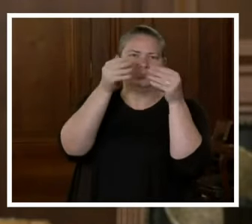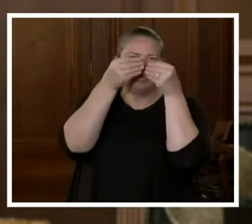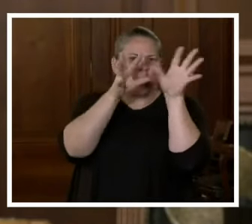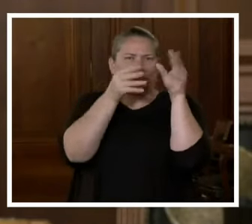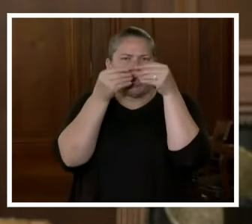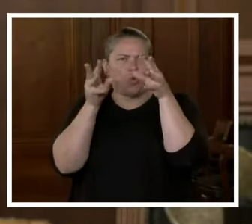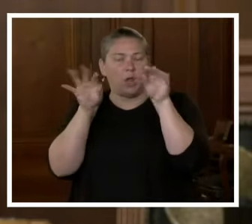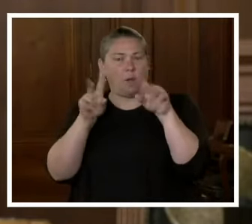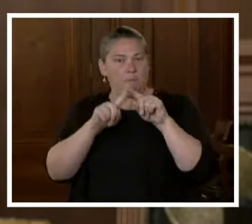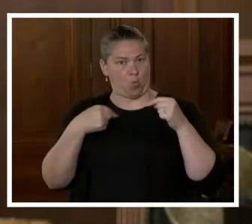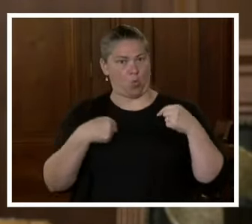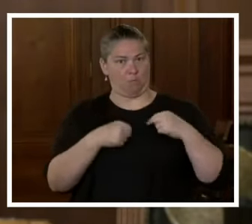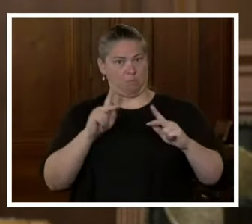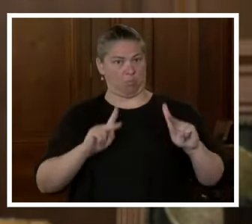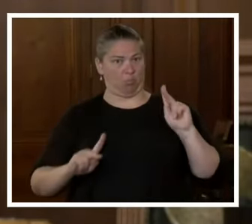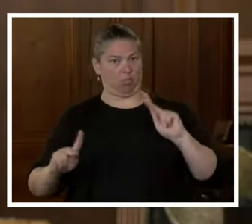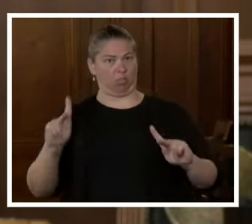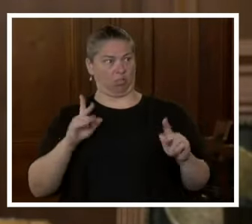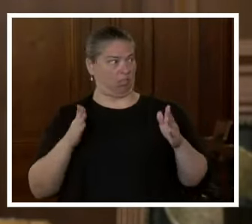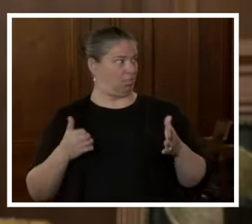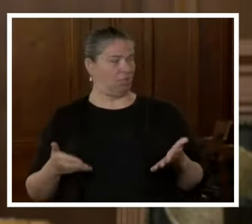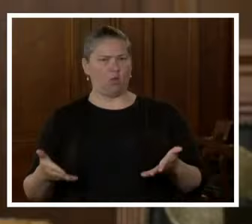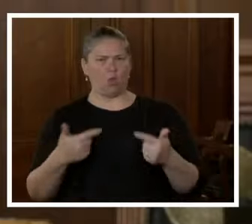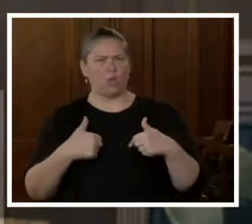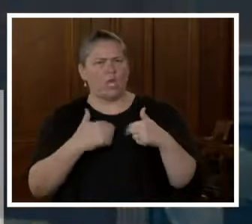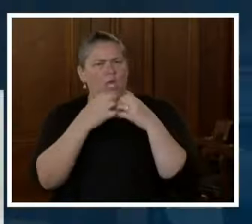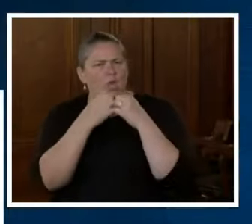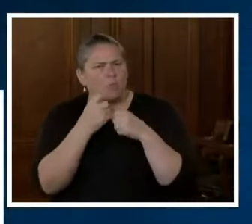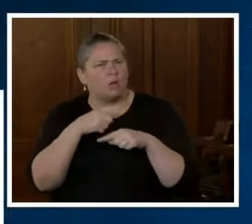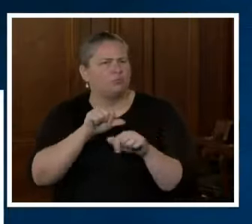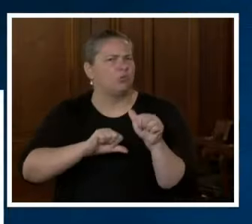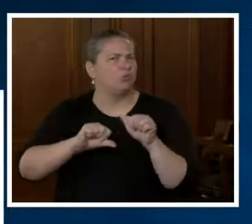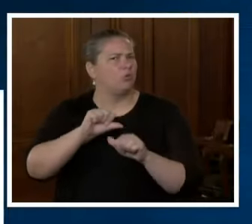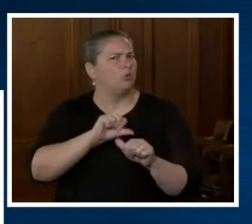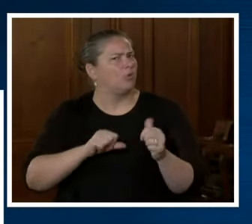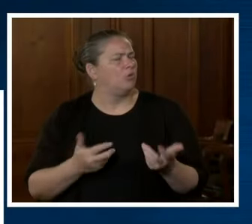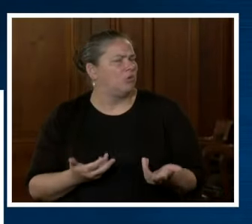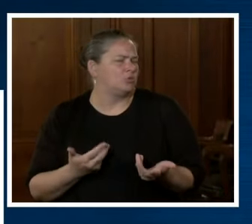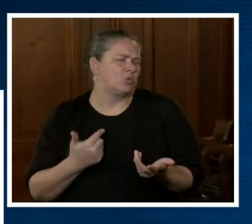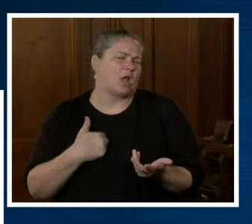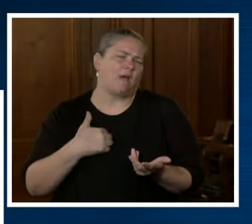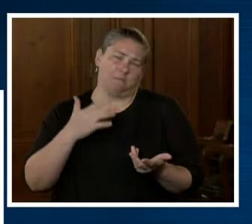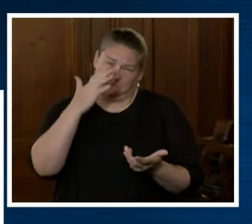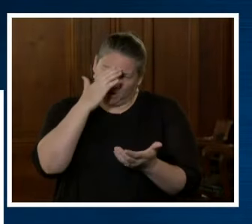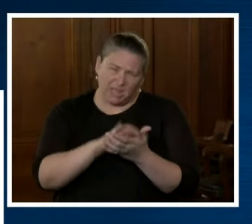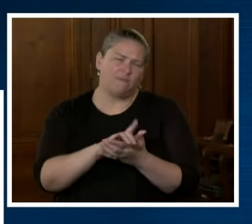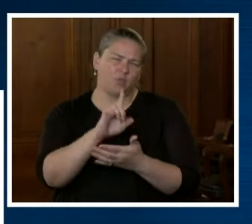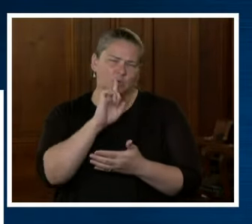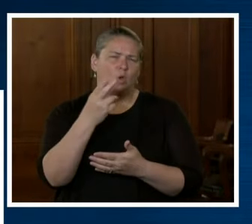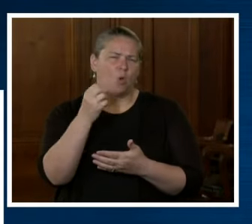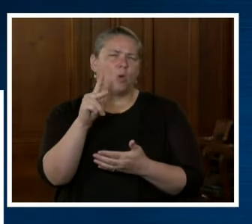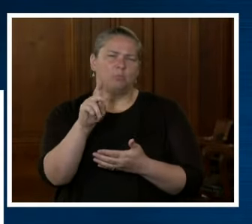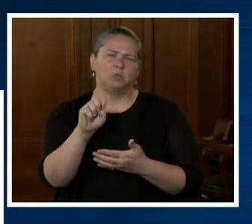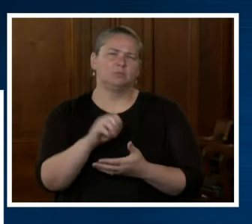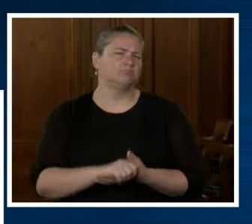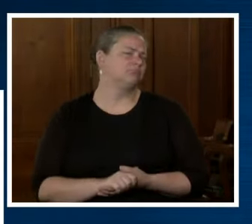450 NOW PEOPLE IN THREE MONTHS. IN THREE MONTHS. PEOPLE TALK ABOUT HOW, OH, WELL,